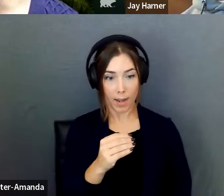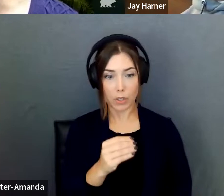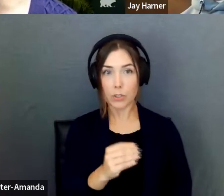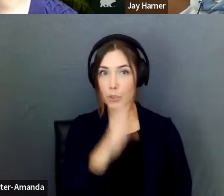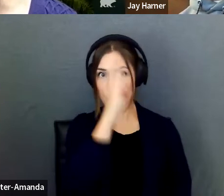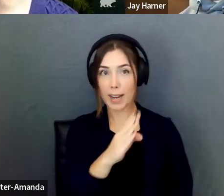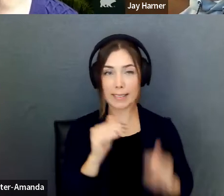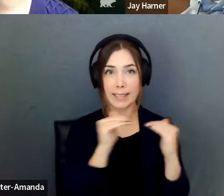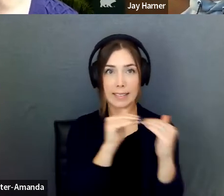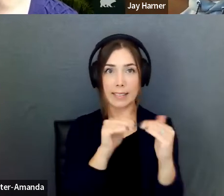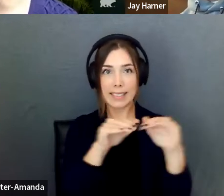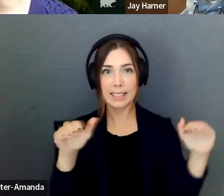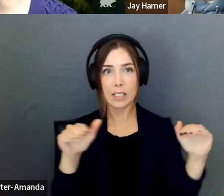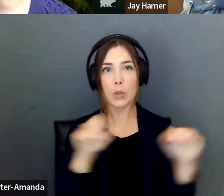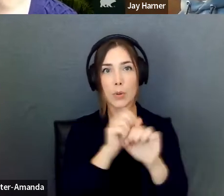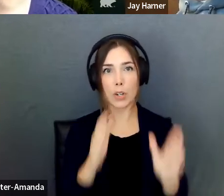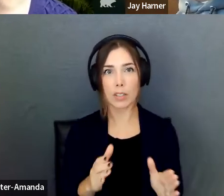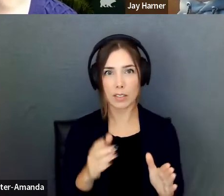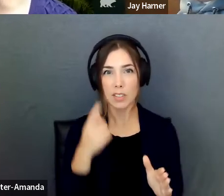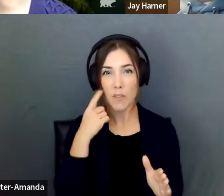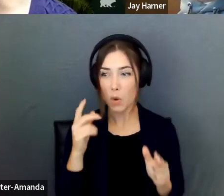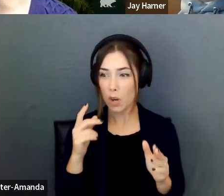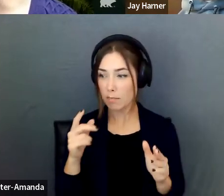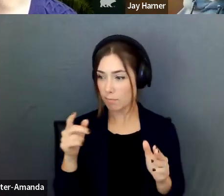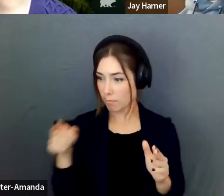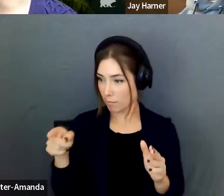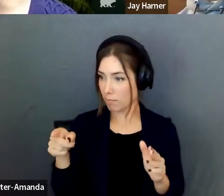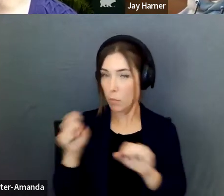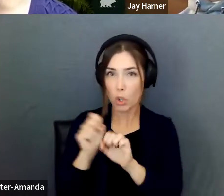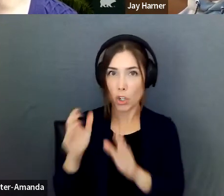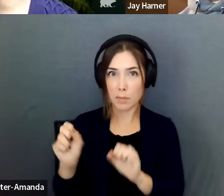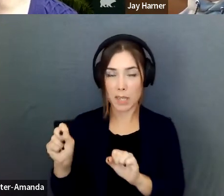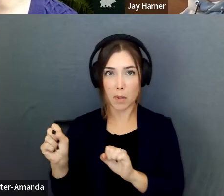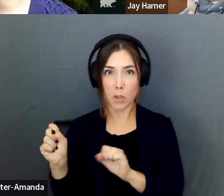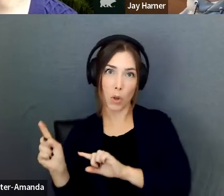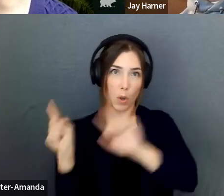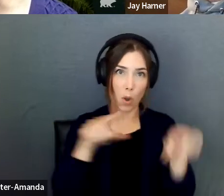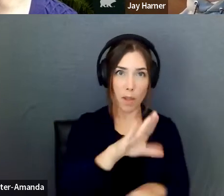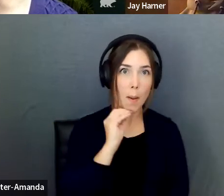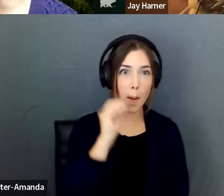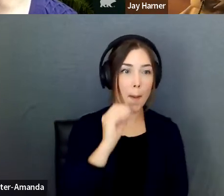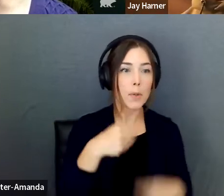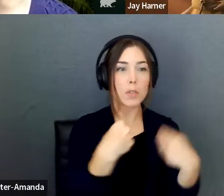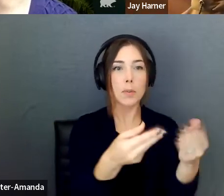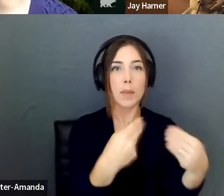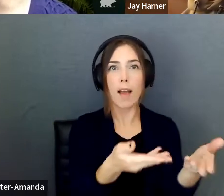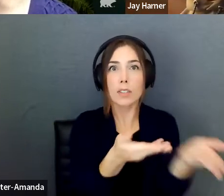So getting people to get to their homes to remain independent the in community and safe has challenge right now.